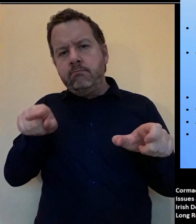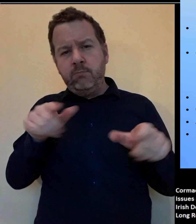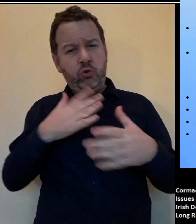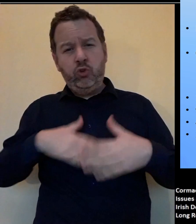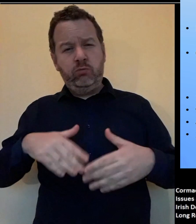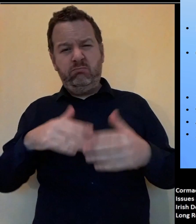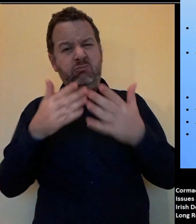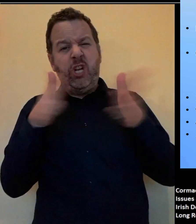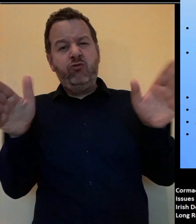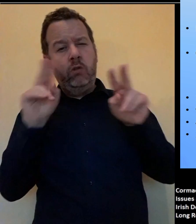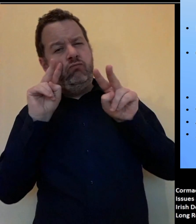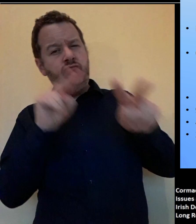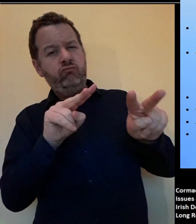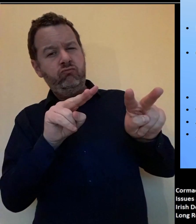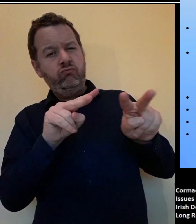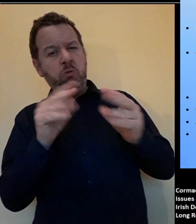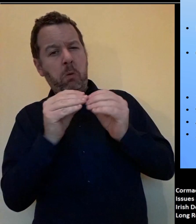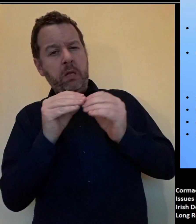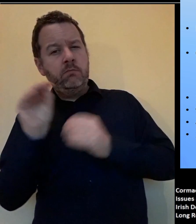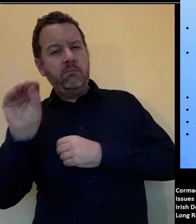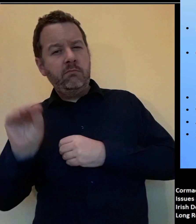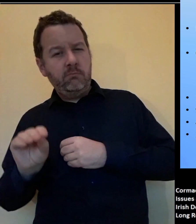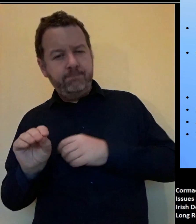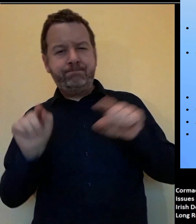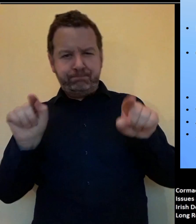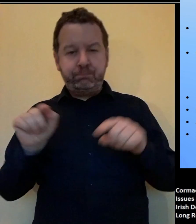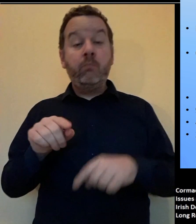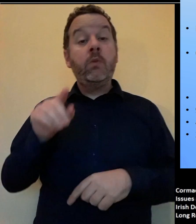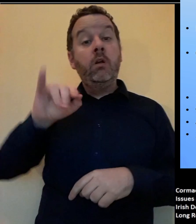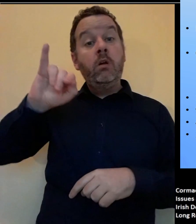and the other column is for more general 'observations.'